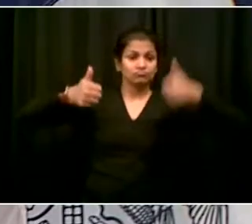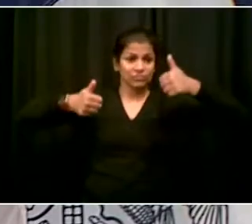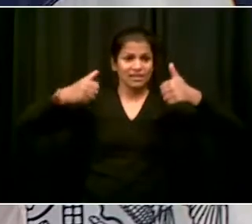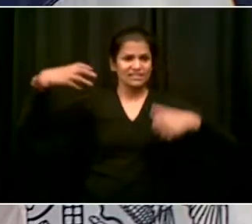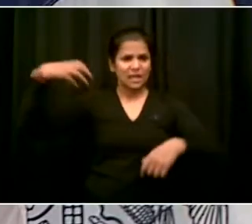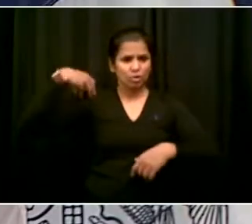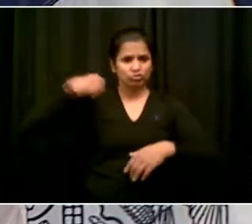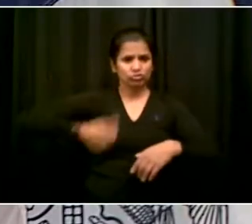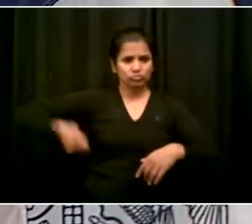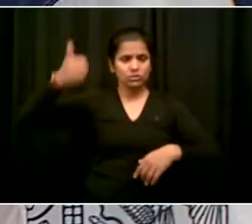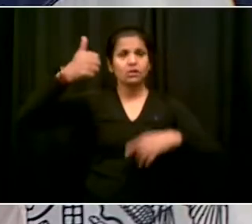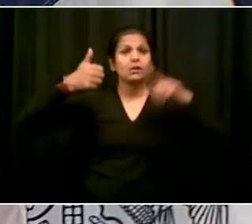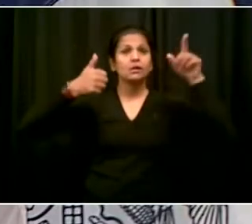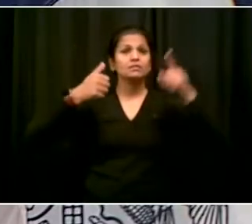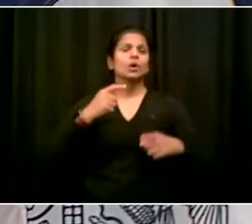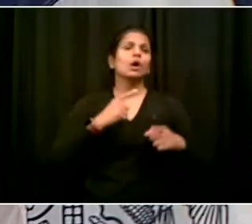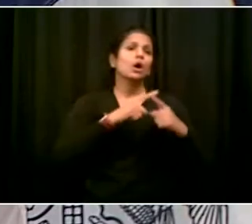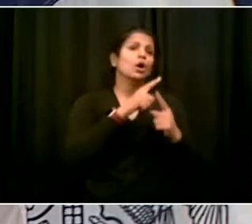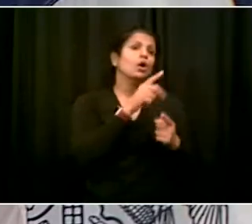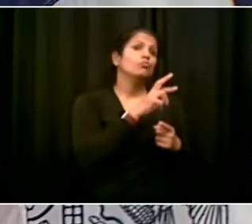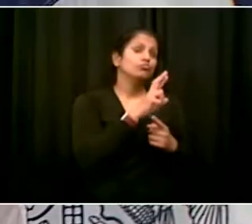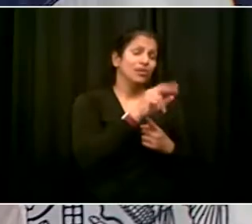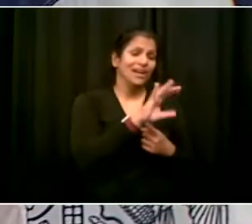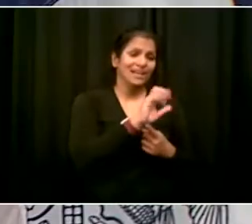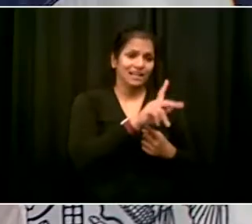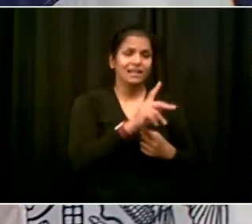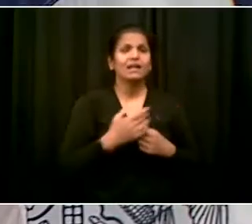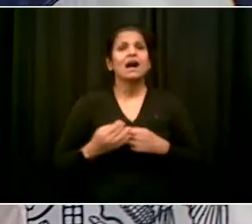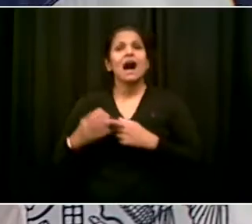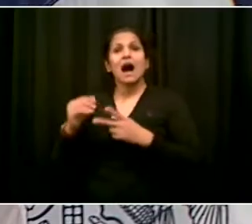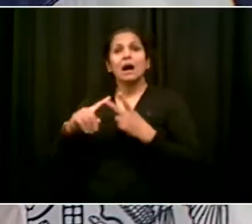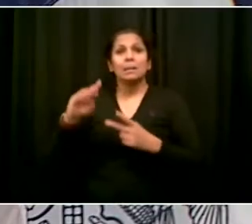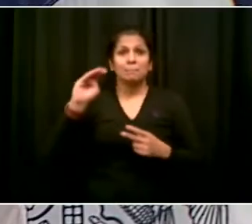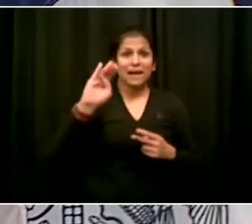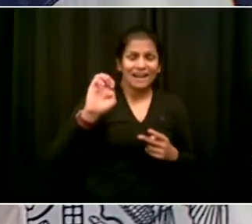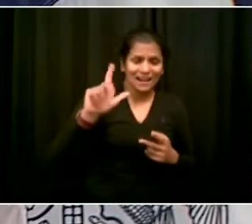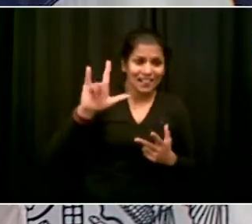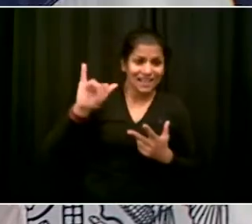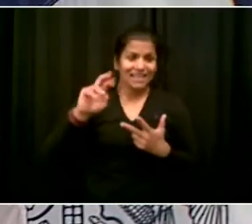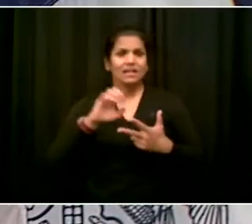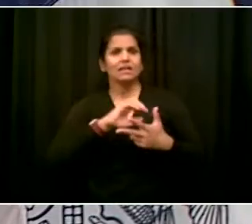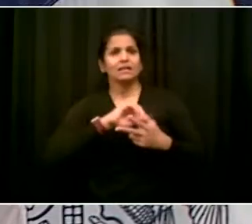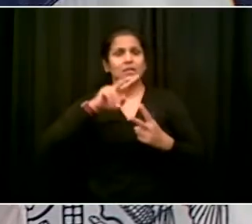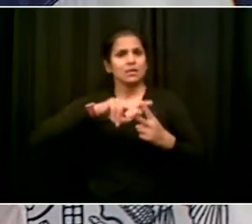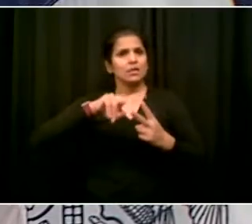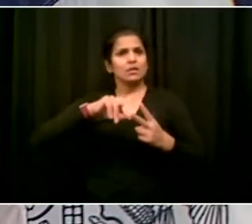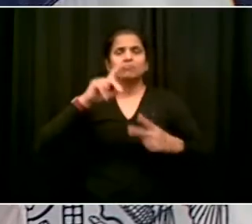WE'VE DHA, RICK CHANDLER, I THINK IT REALLY BEEN AGENTS OF REFORM AT THE